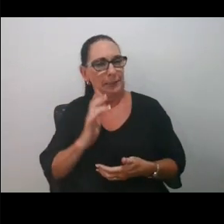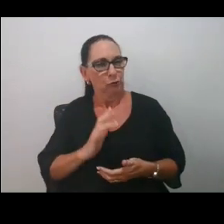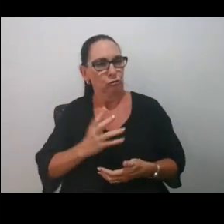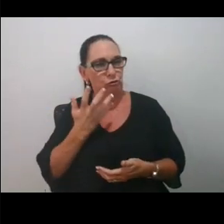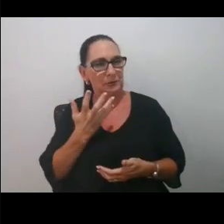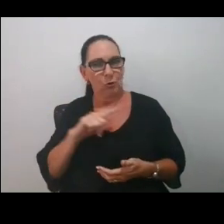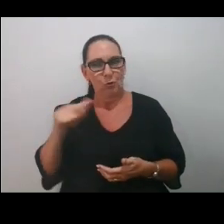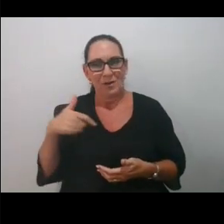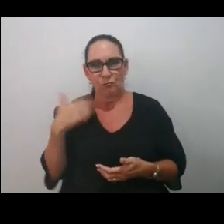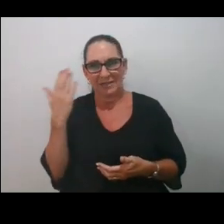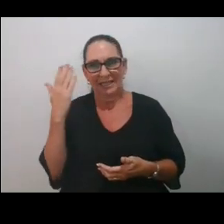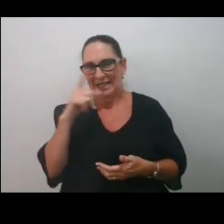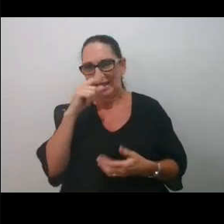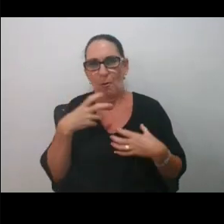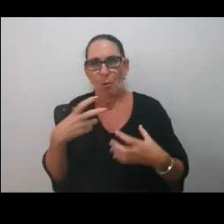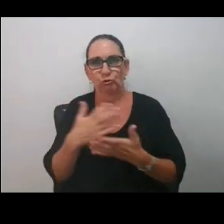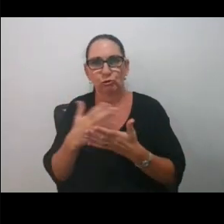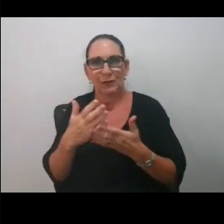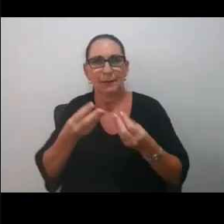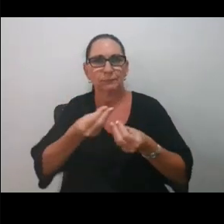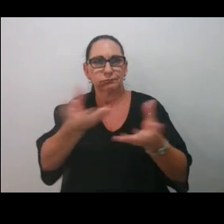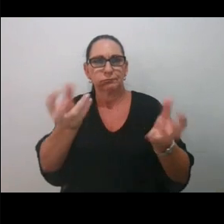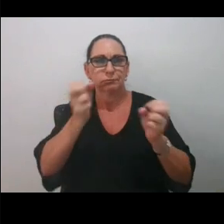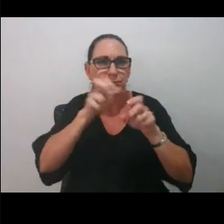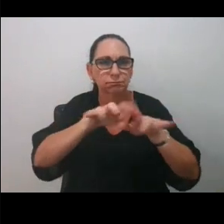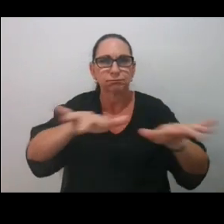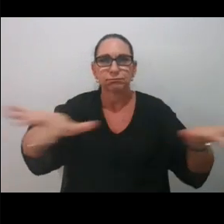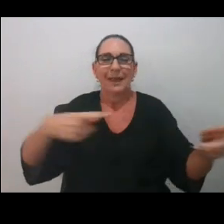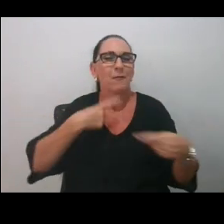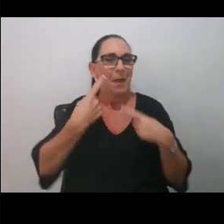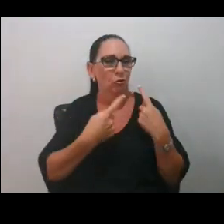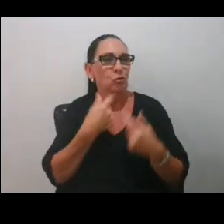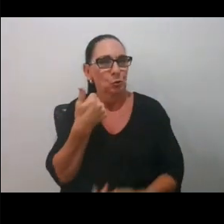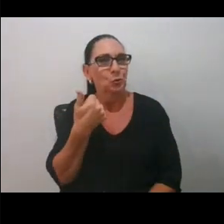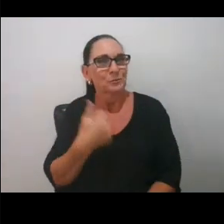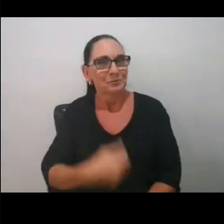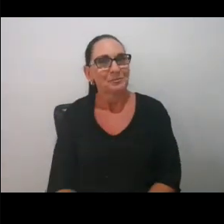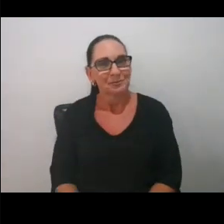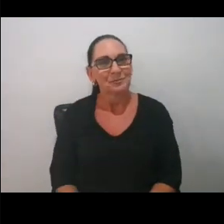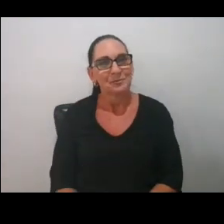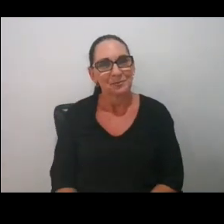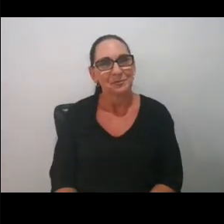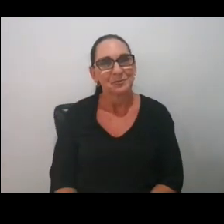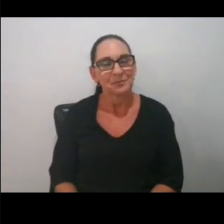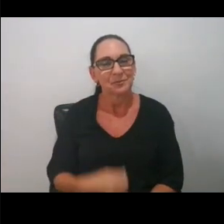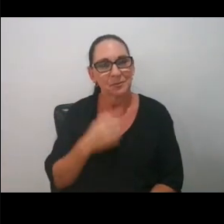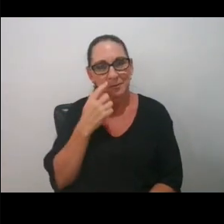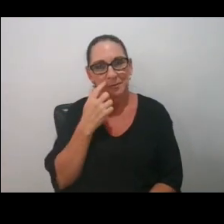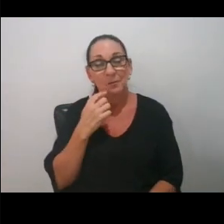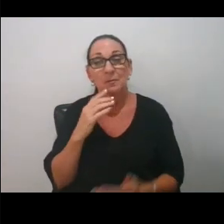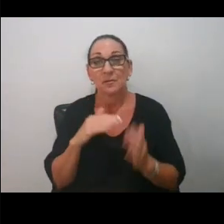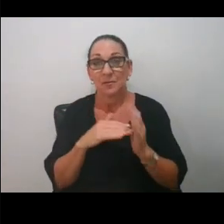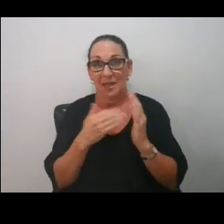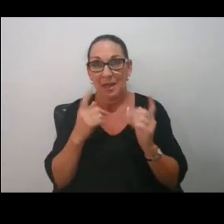they share to your information needs so that's great now I'll just go back to our